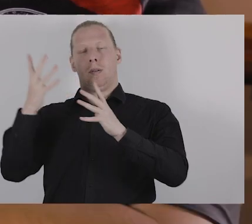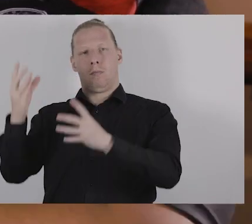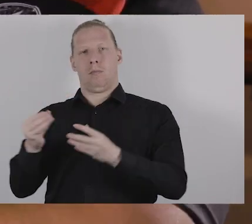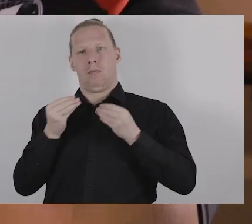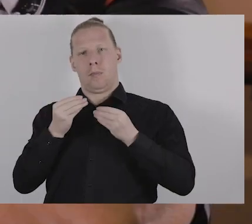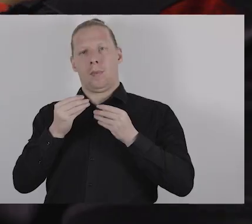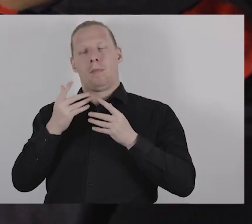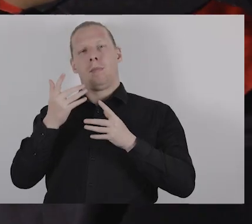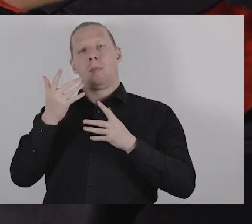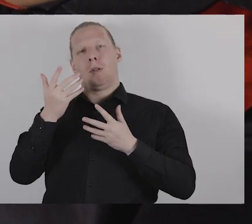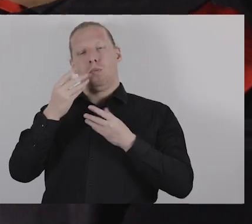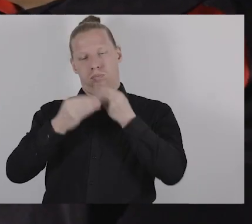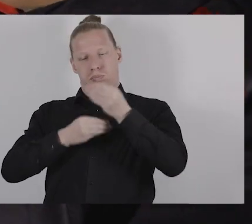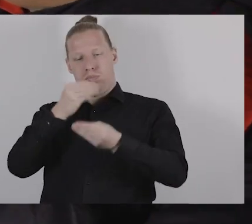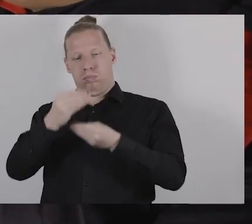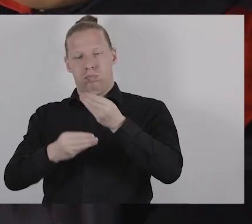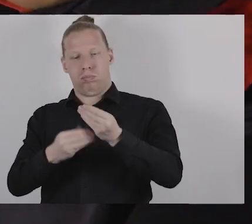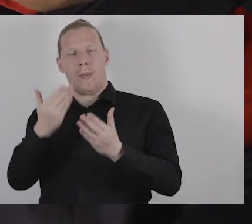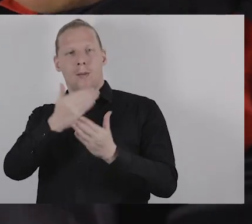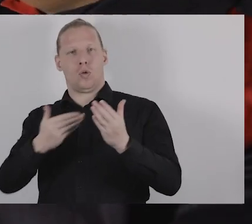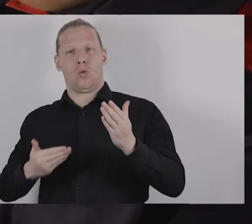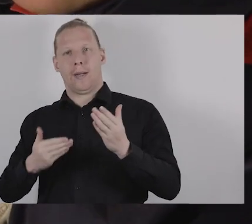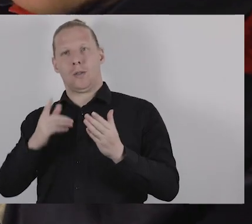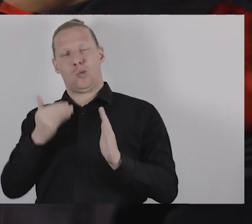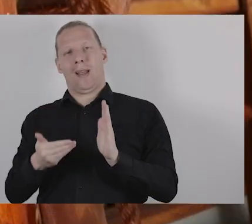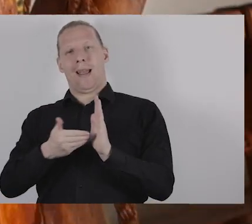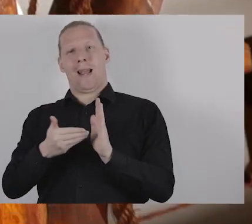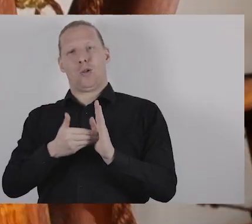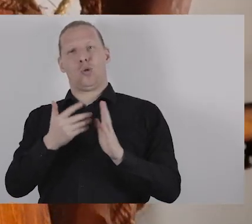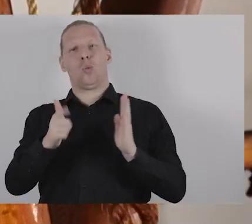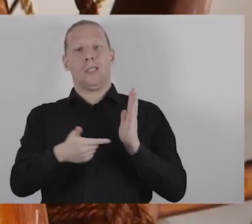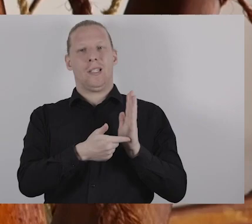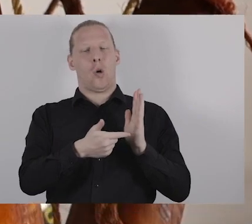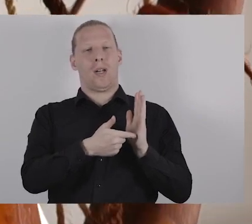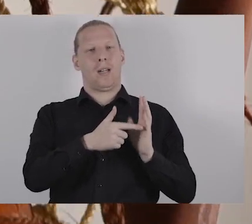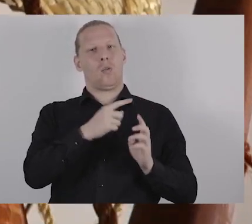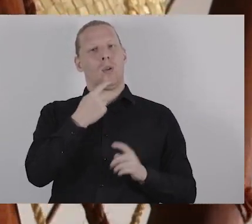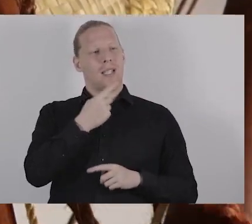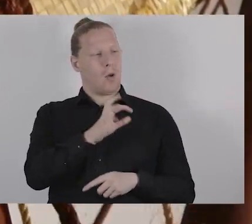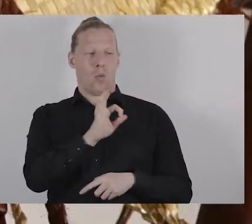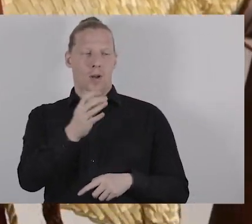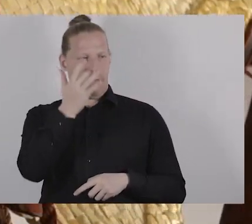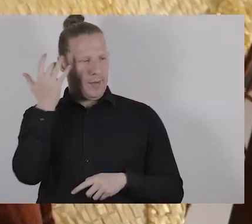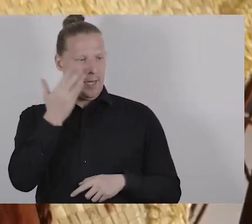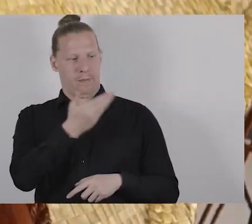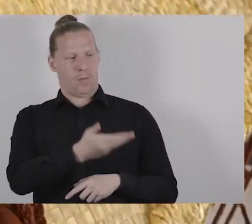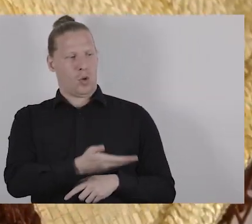those stories back to whakamana, to add to Te Aurere Iti. 'We haven't forgotten about you.